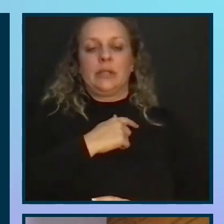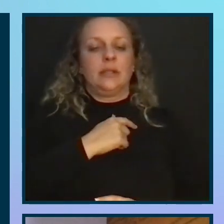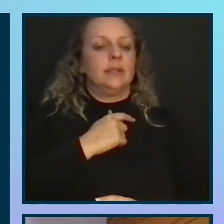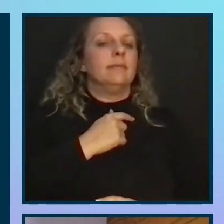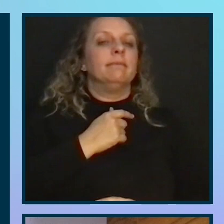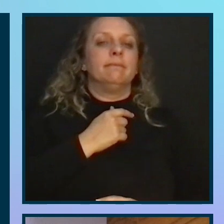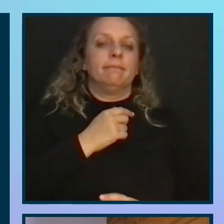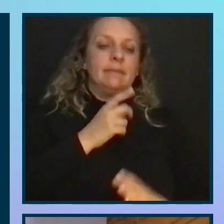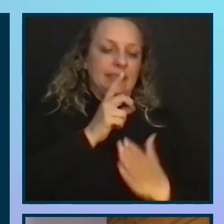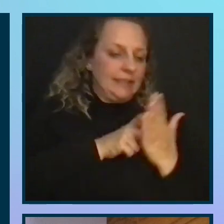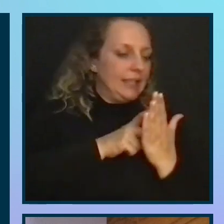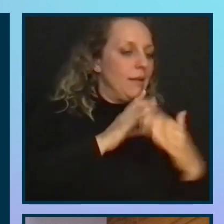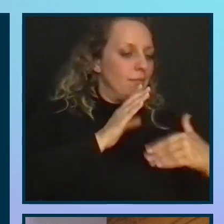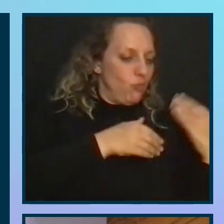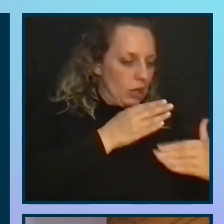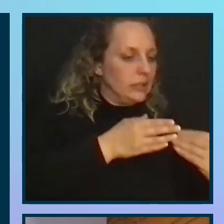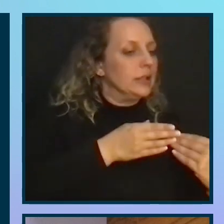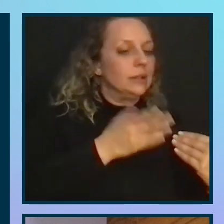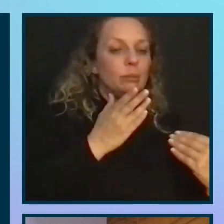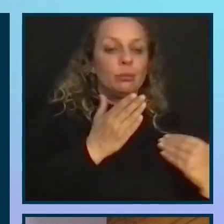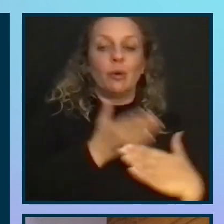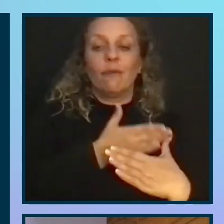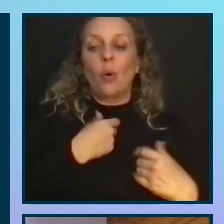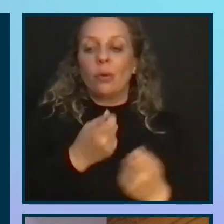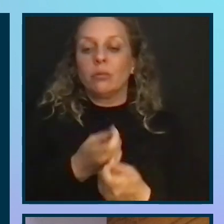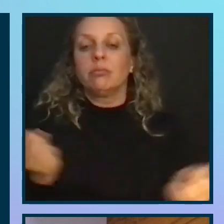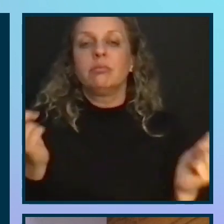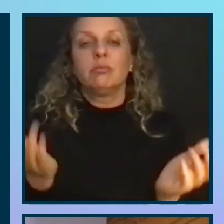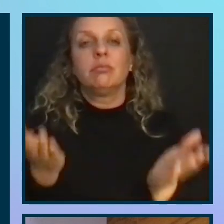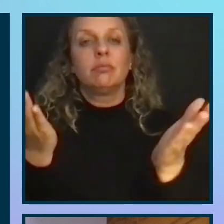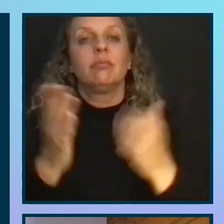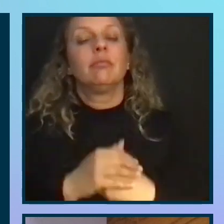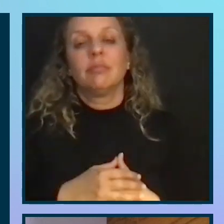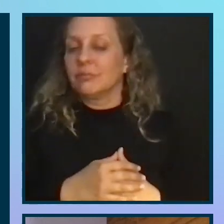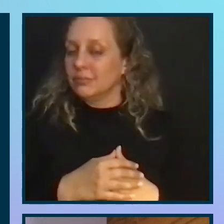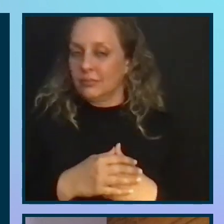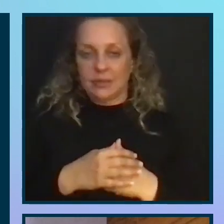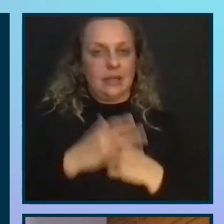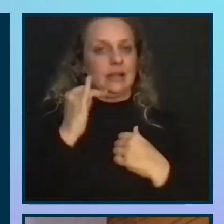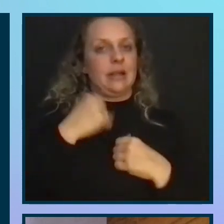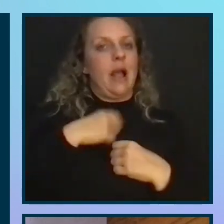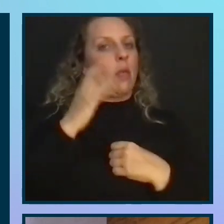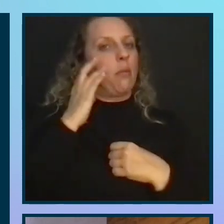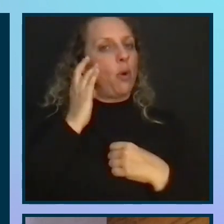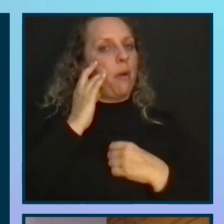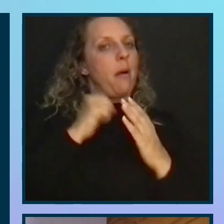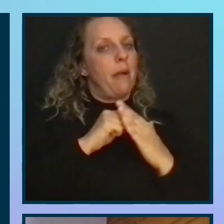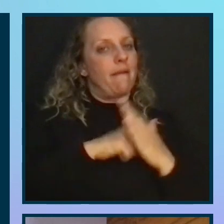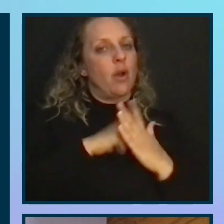I wanna say a big shout out here really to NAB and the mobile platform, our fantastic design team